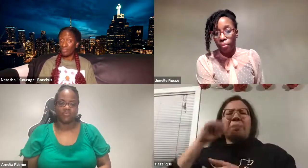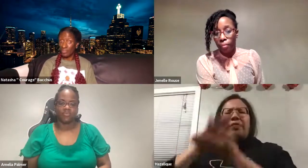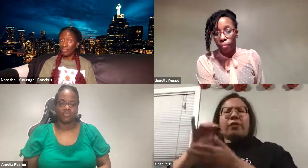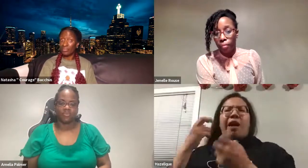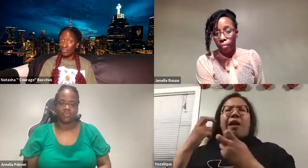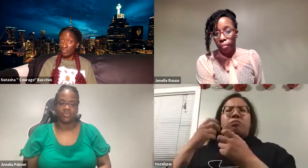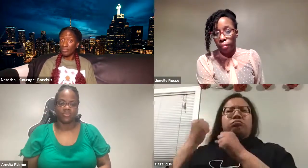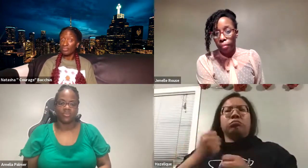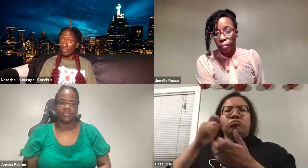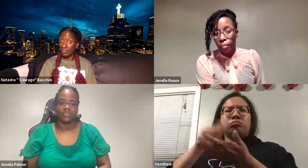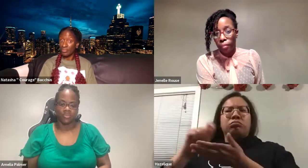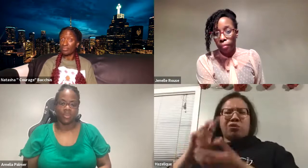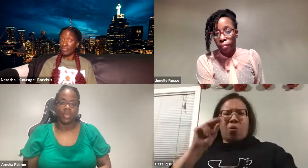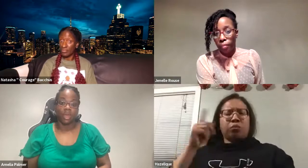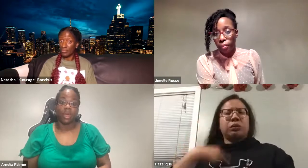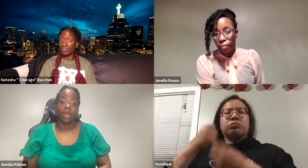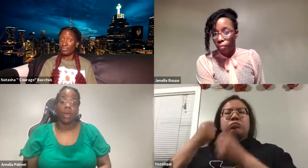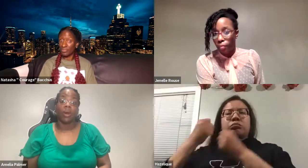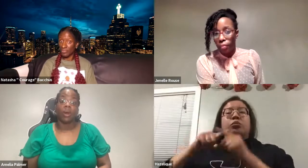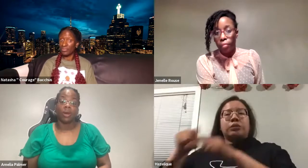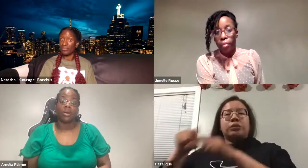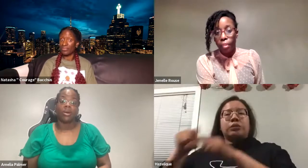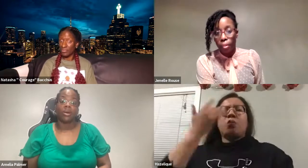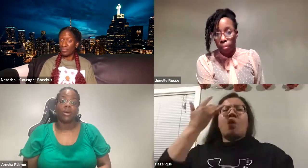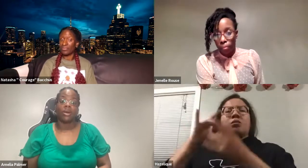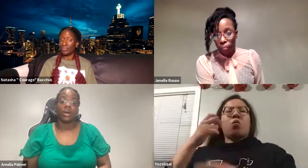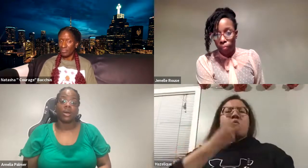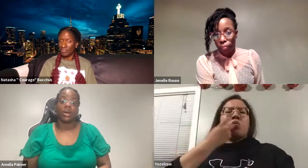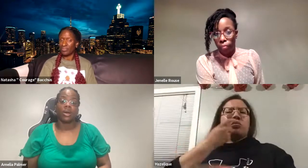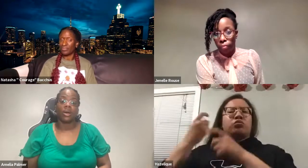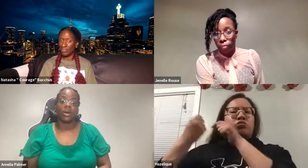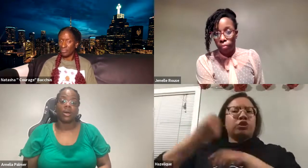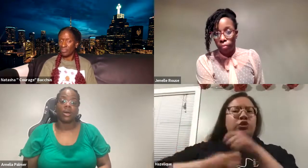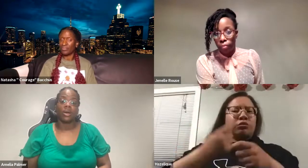clearly. and our people don't believe in that. we don't have the written form that we depend on,